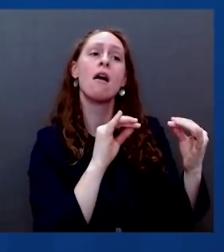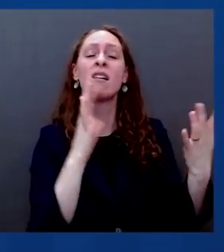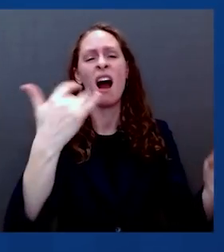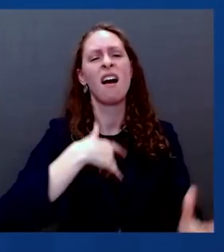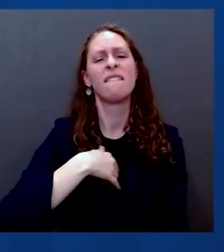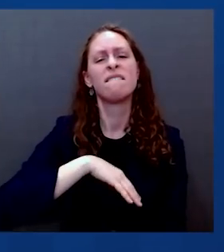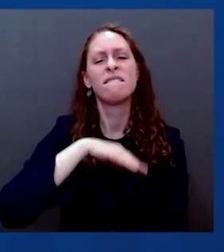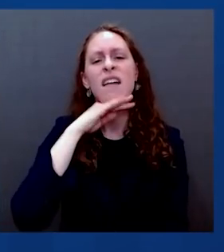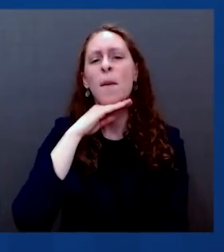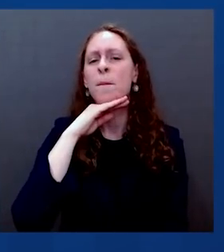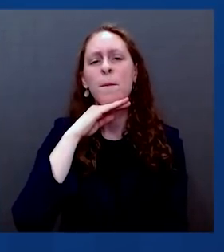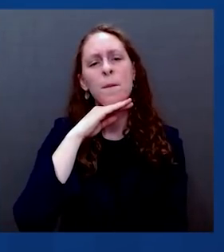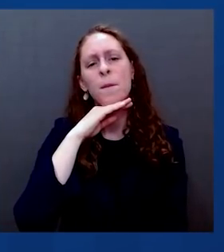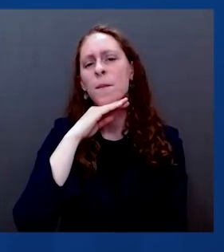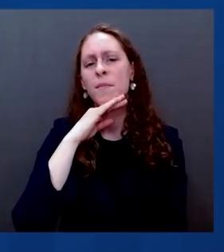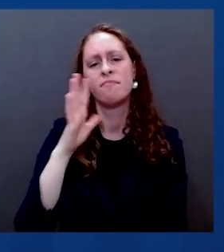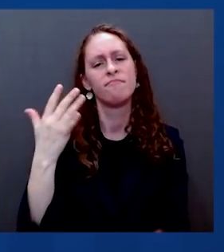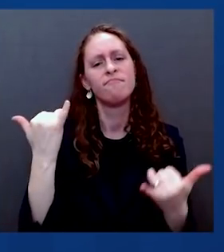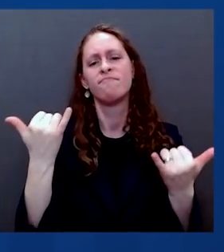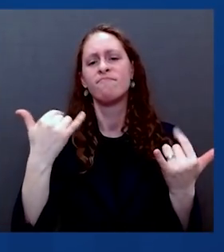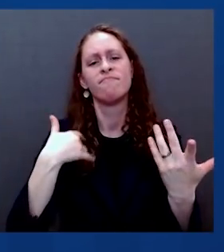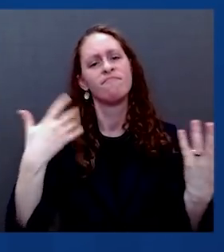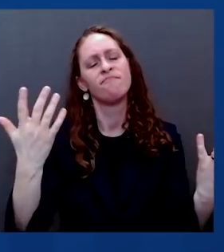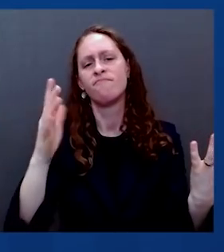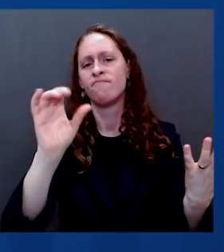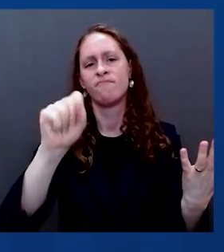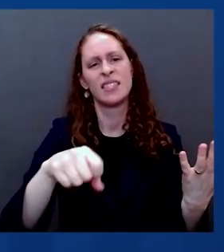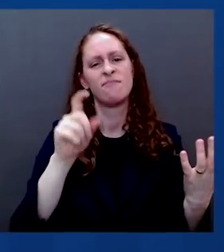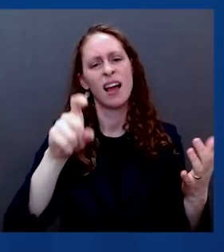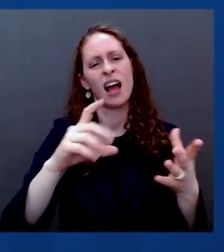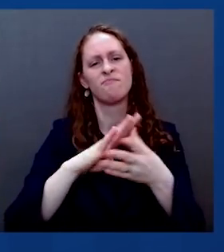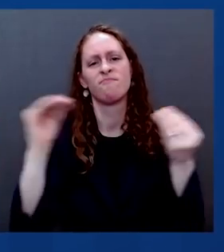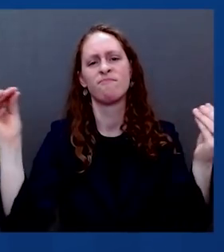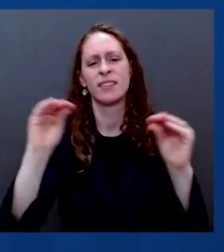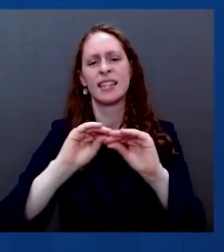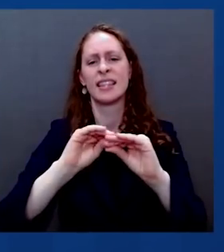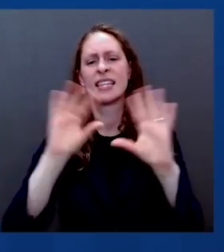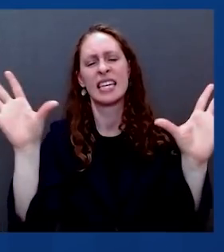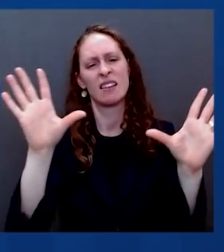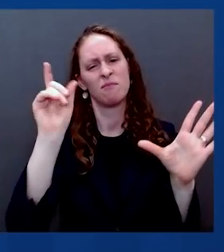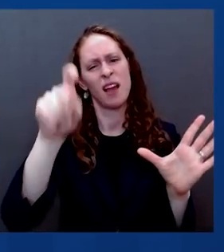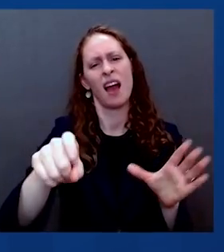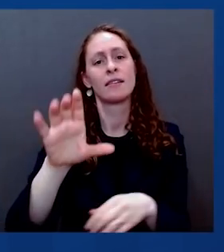the one President Johnson signed after John Lewis was beaten, nearly killed on Bloody Sunday,